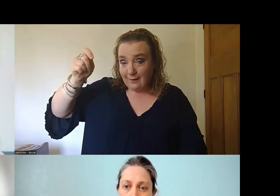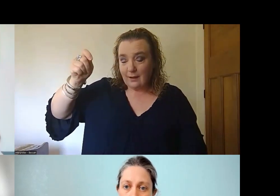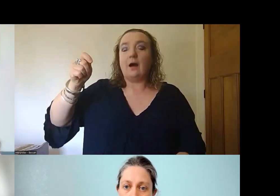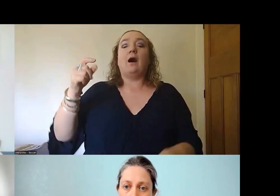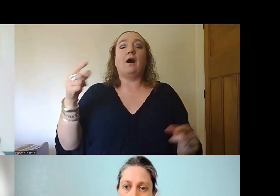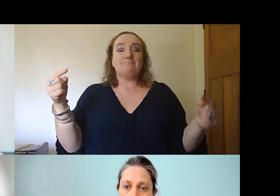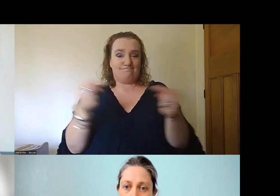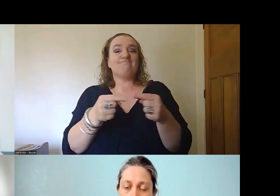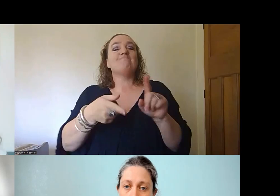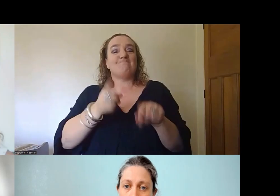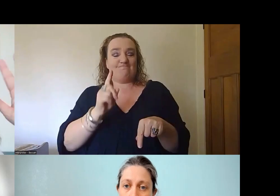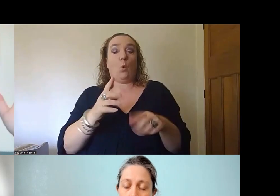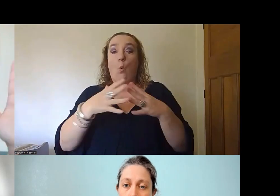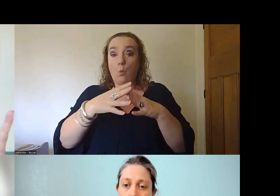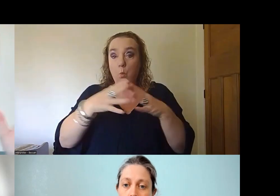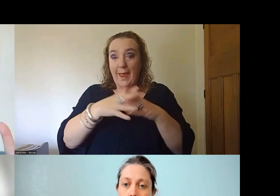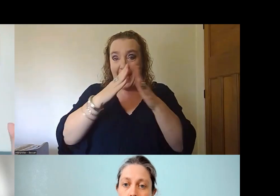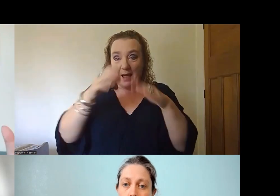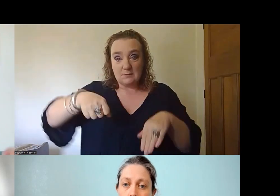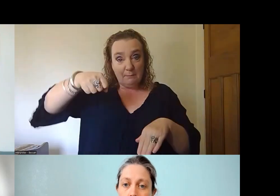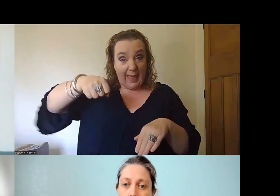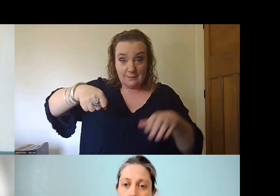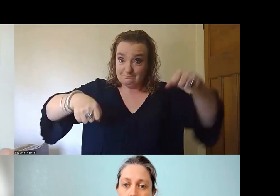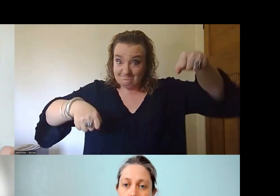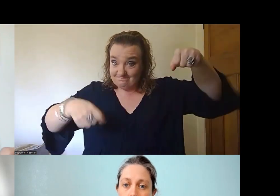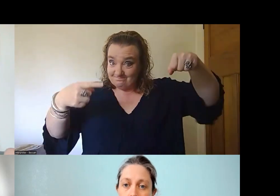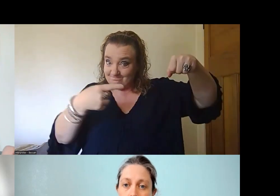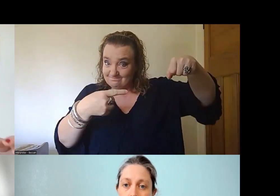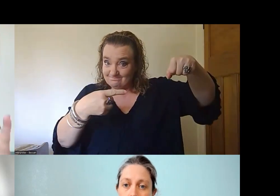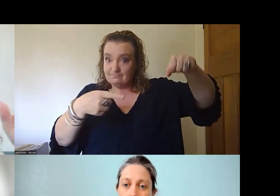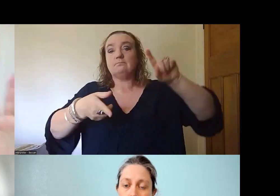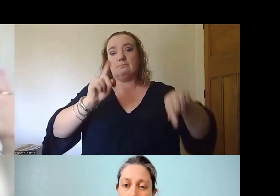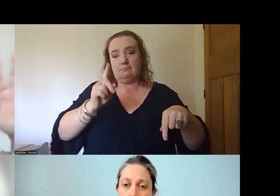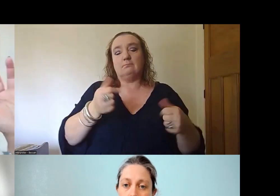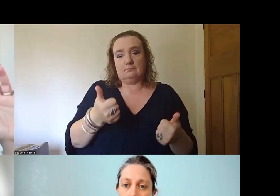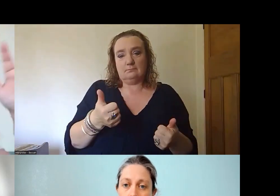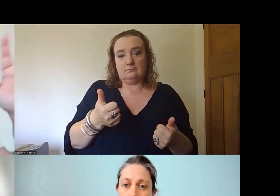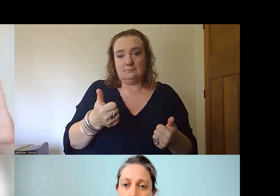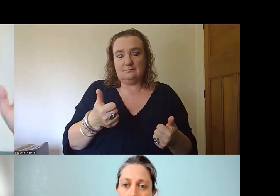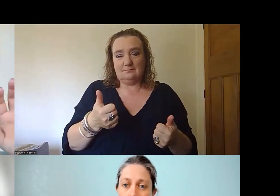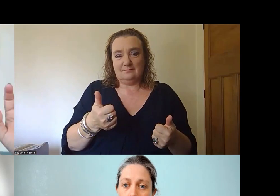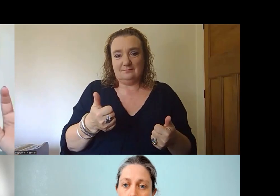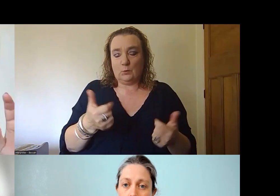a warehouse bag or you know, symbol, or put it up on a screen and I'll say, "Which one do you wanna go? Where do you wanna go?"